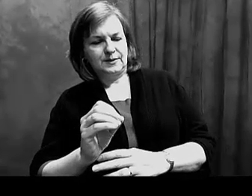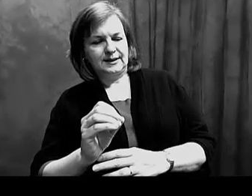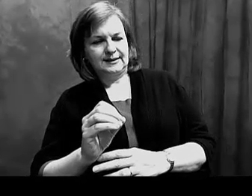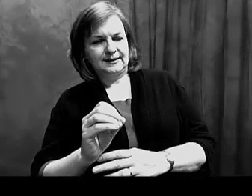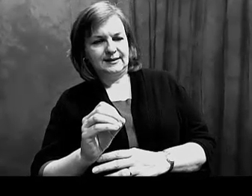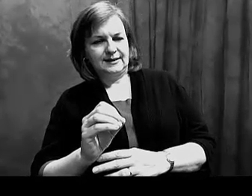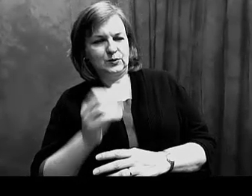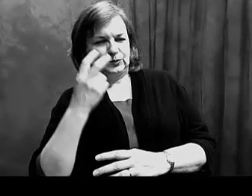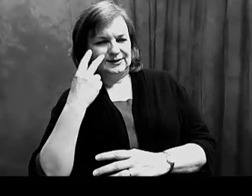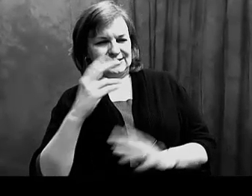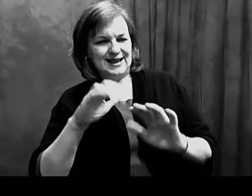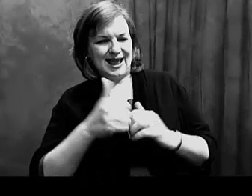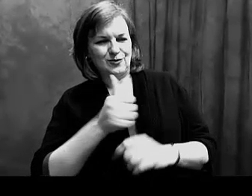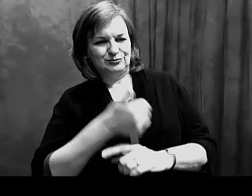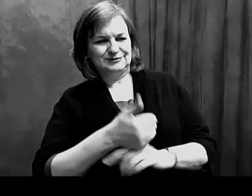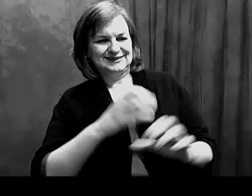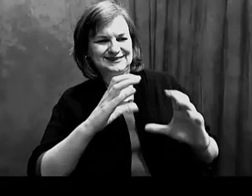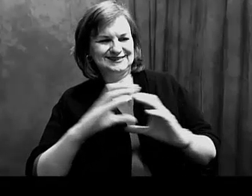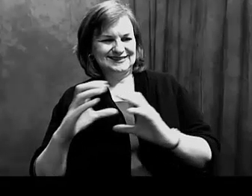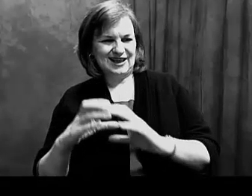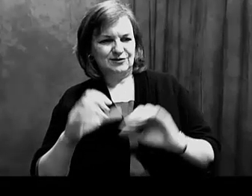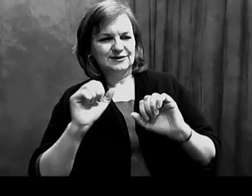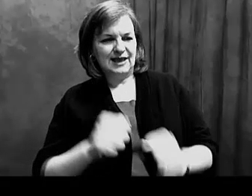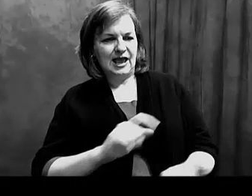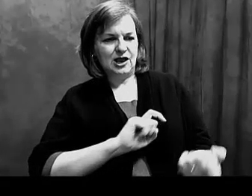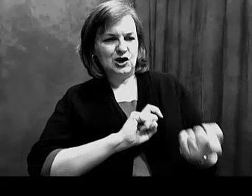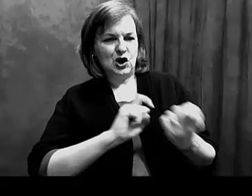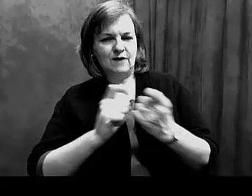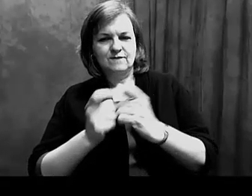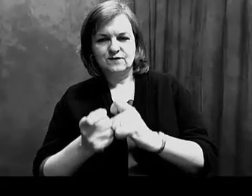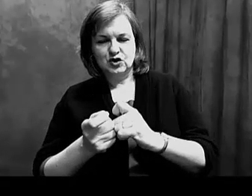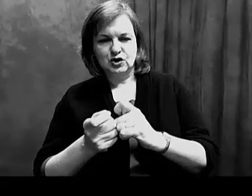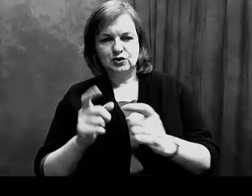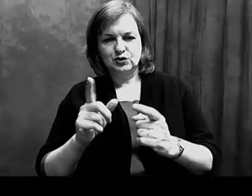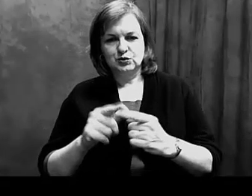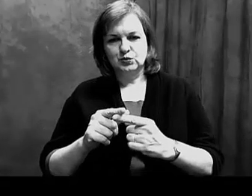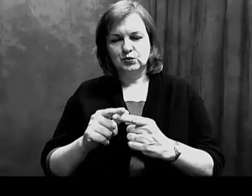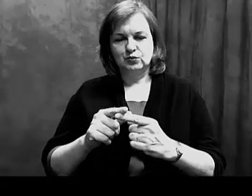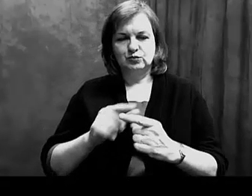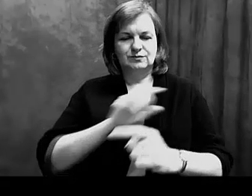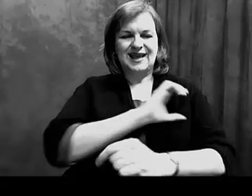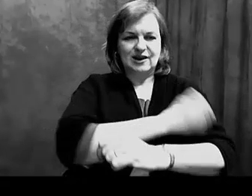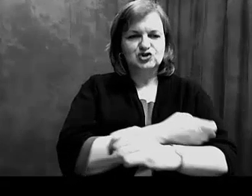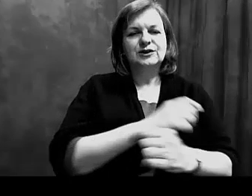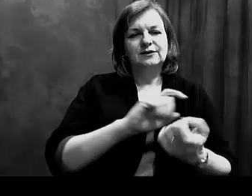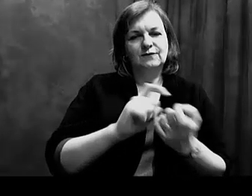and in particular it cells to convert energy into a usable form